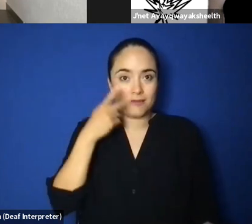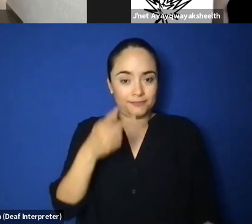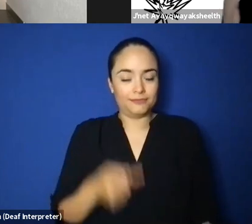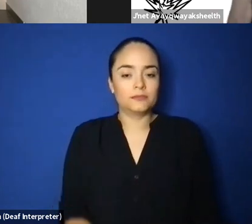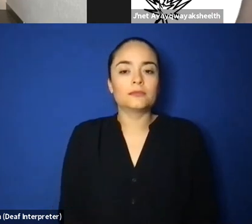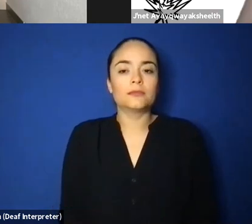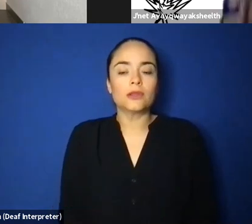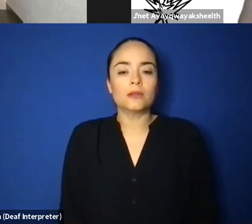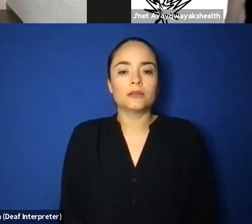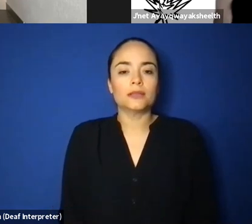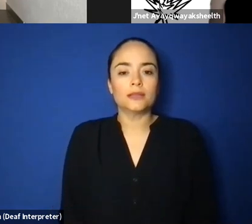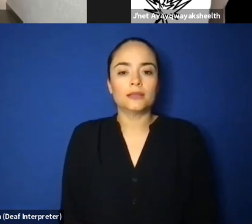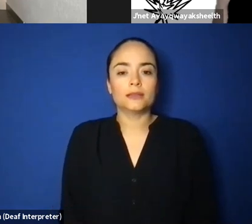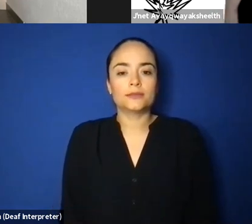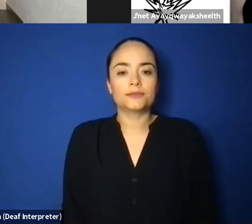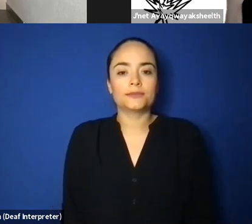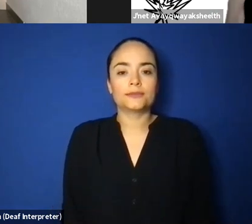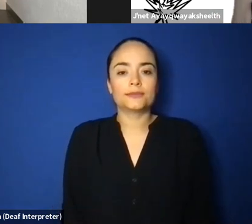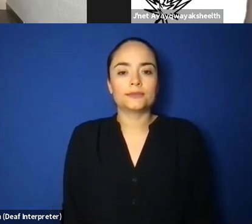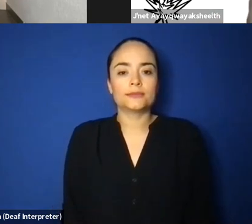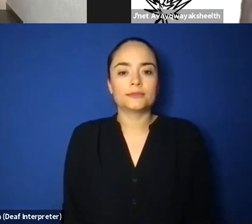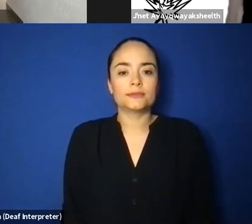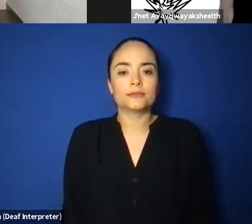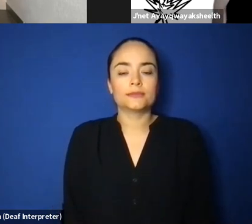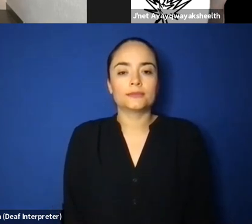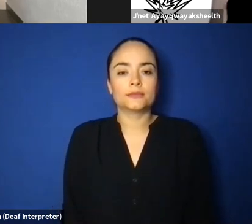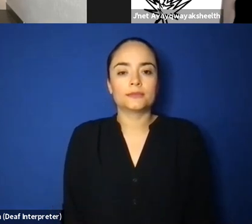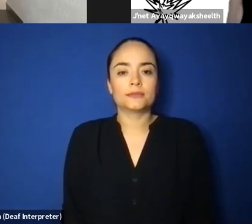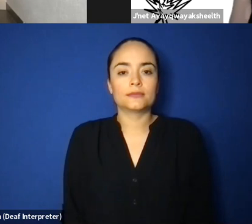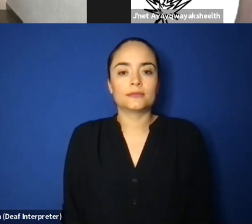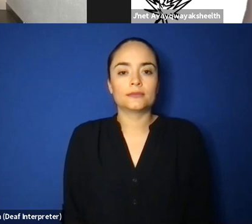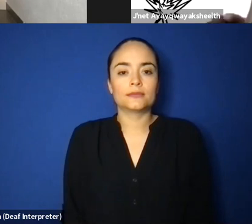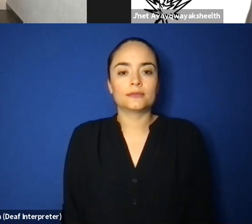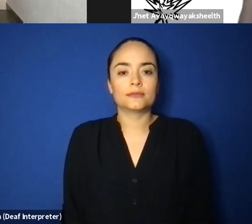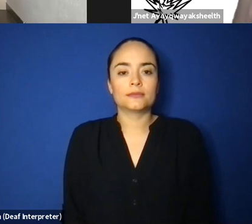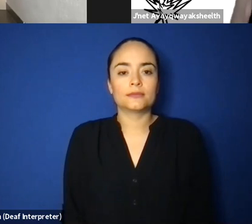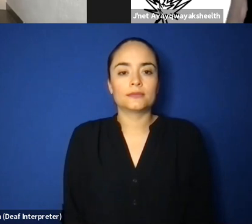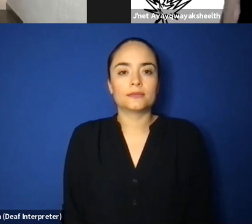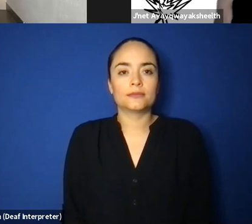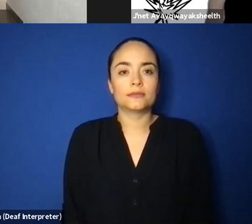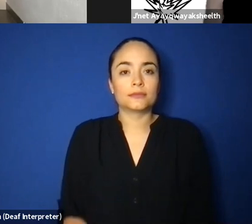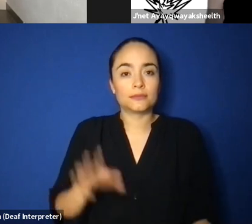right. Left-right. So if you remember our heartbeat. So if you can follow along where you're sitting,